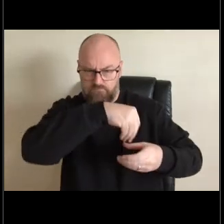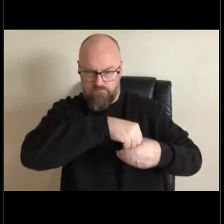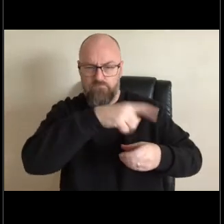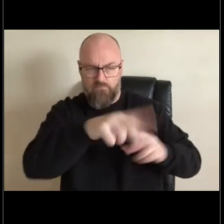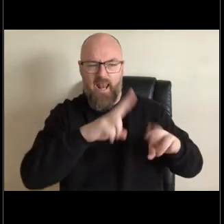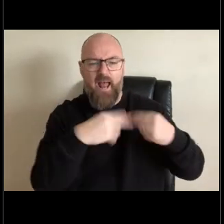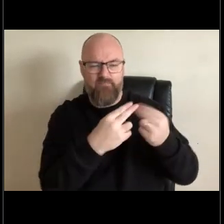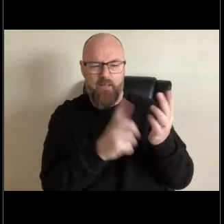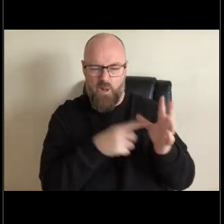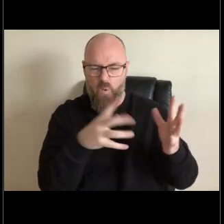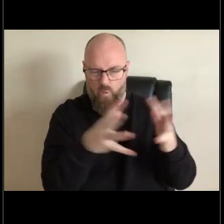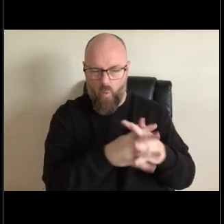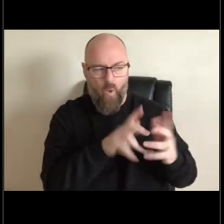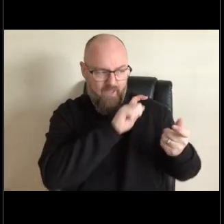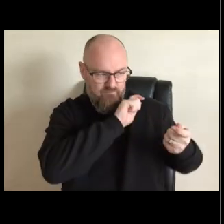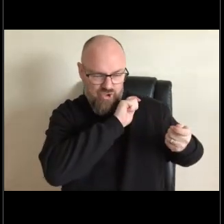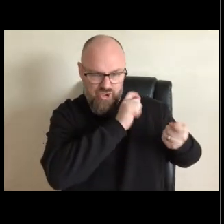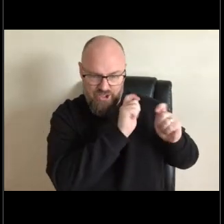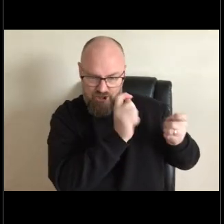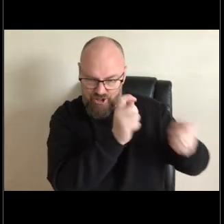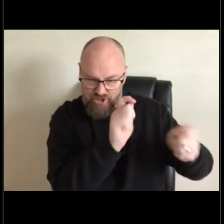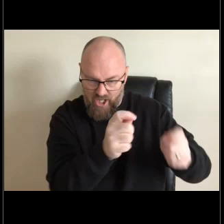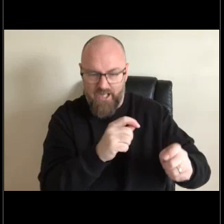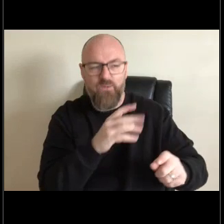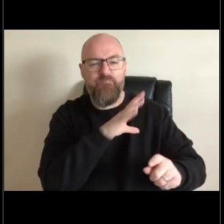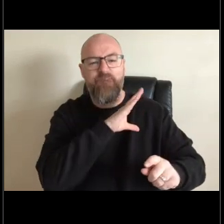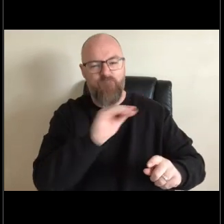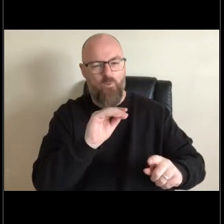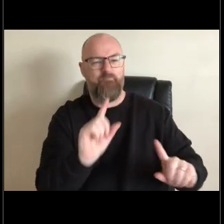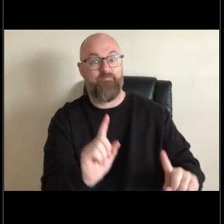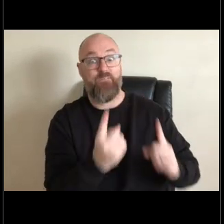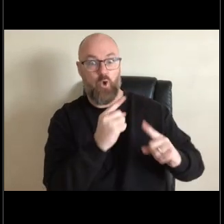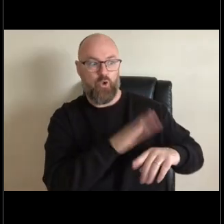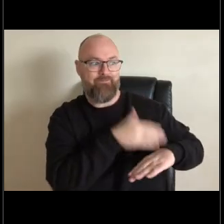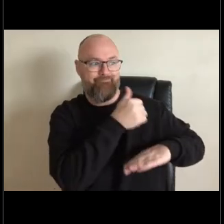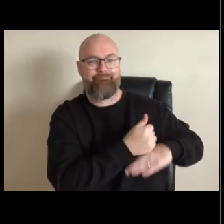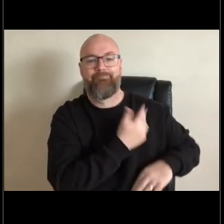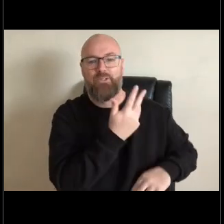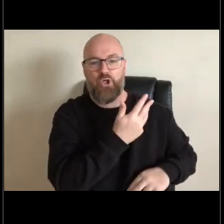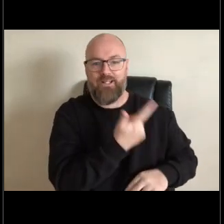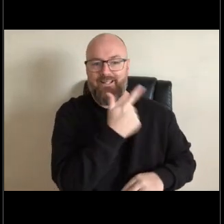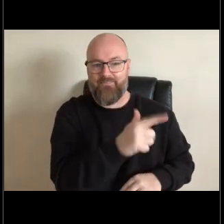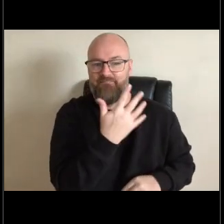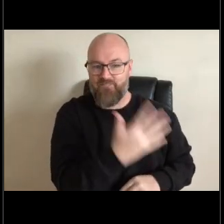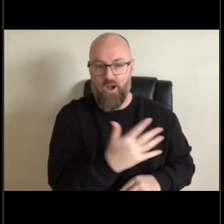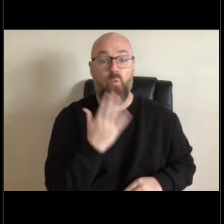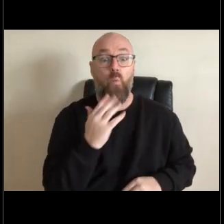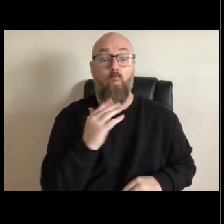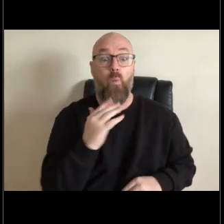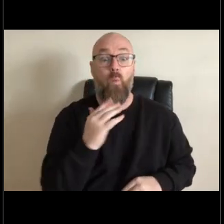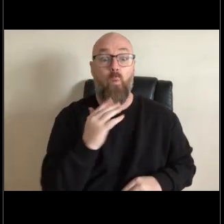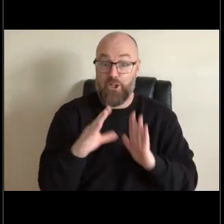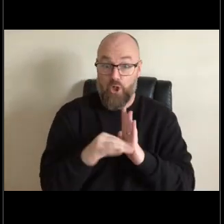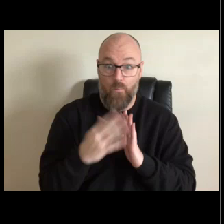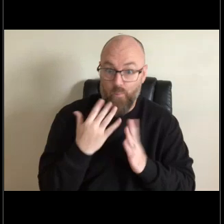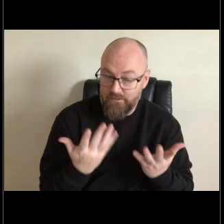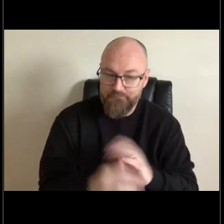1975 when the Act first started what year was the last big change? yep so a few more